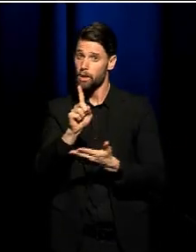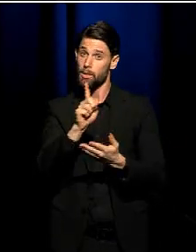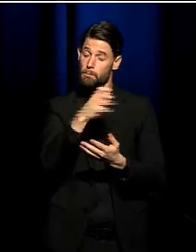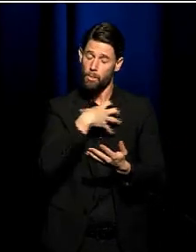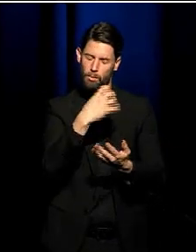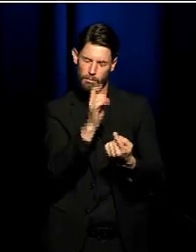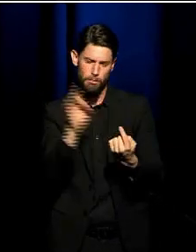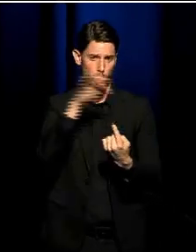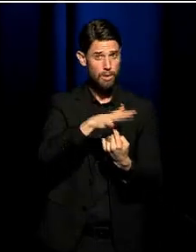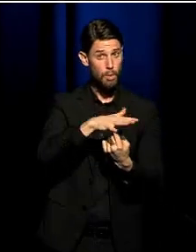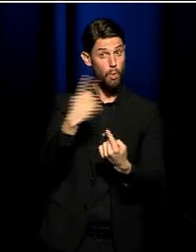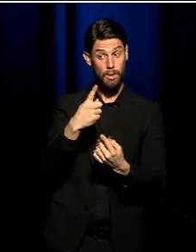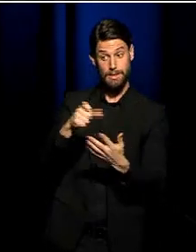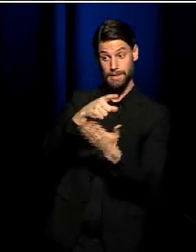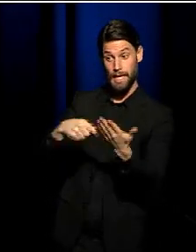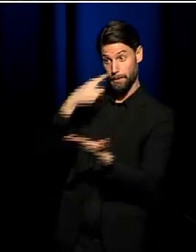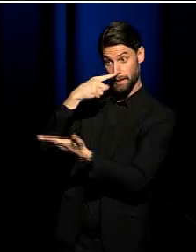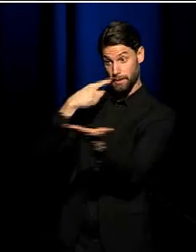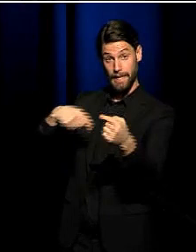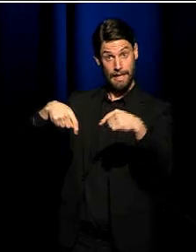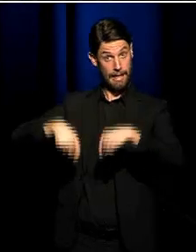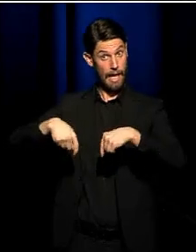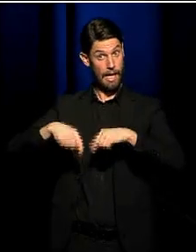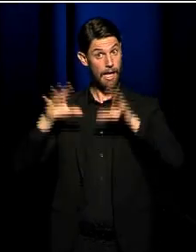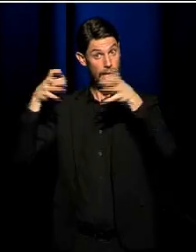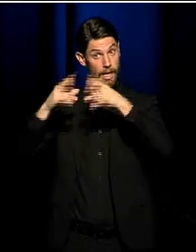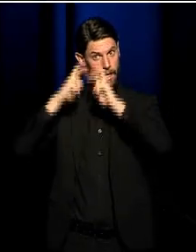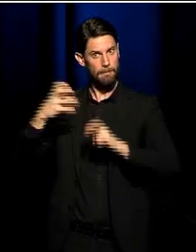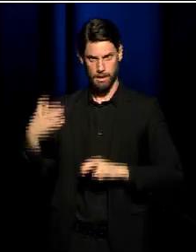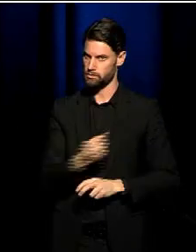disabilities themselves. The Commission is currently developing a strategic